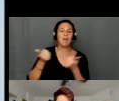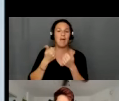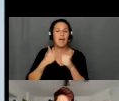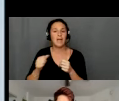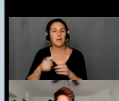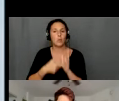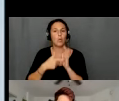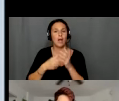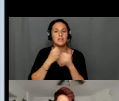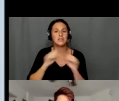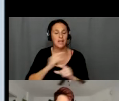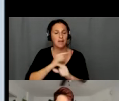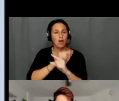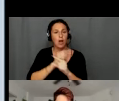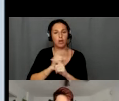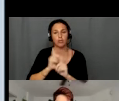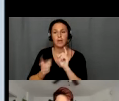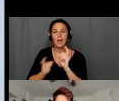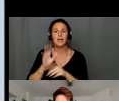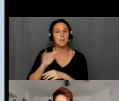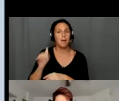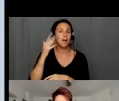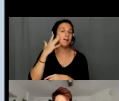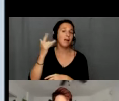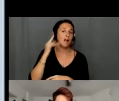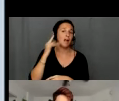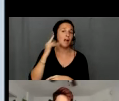required safeguards granted to them by CalOSHA